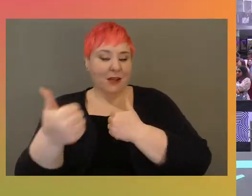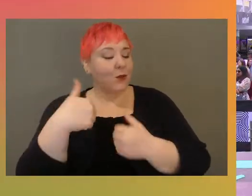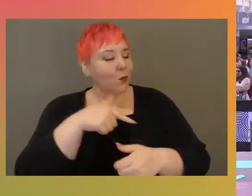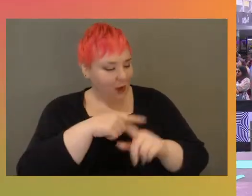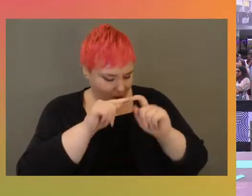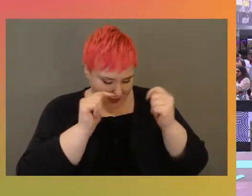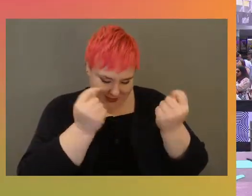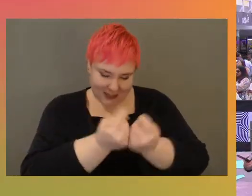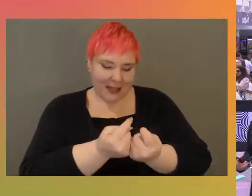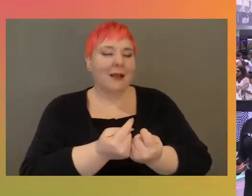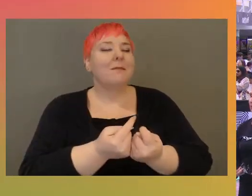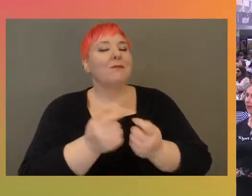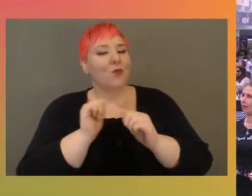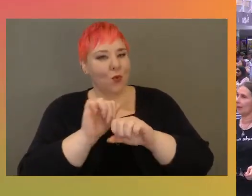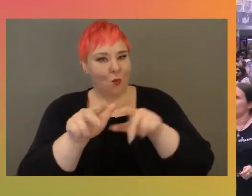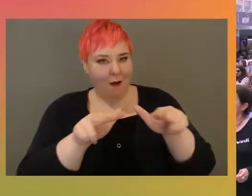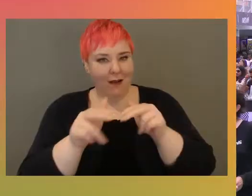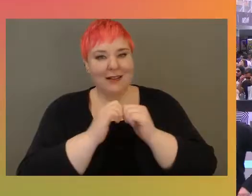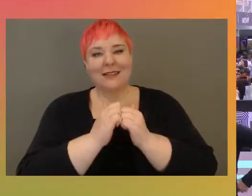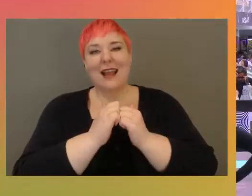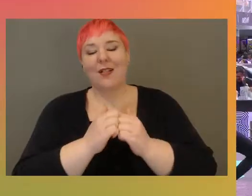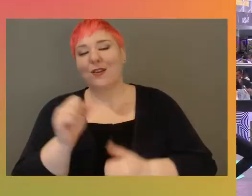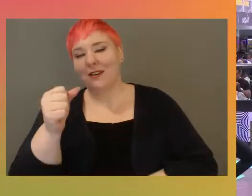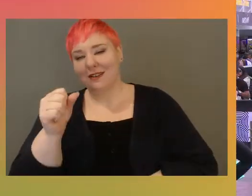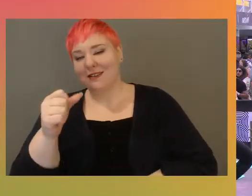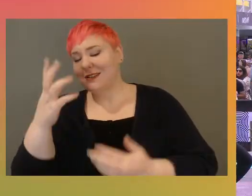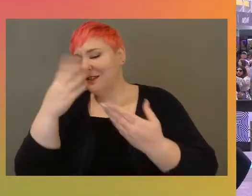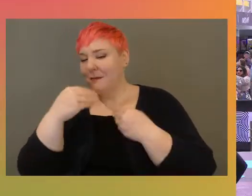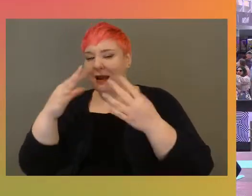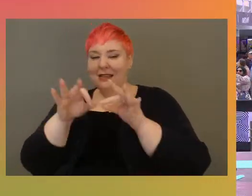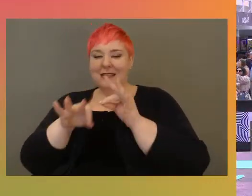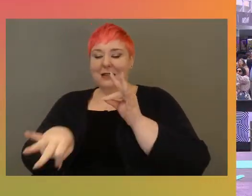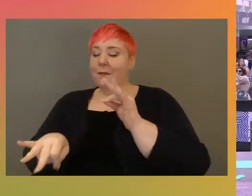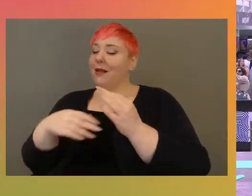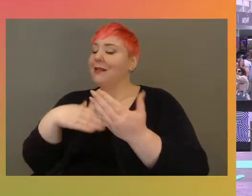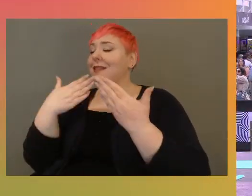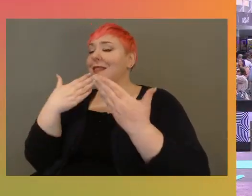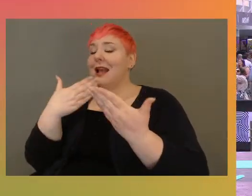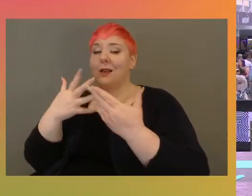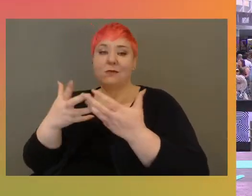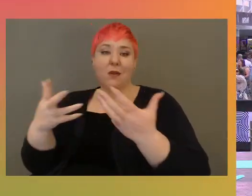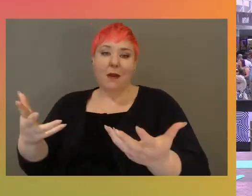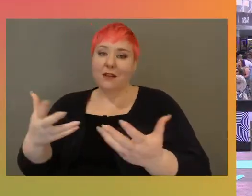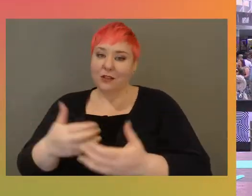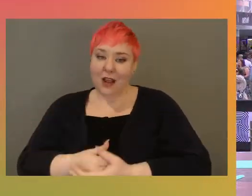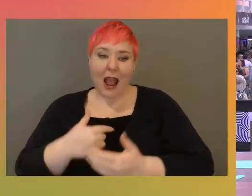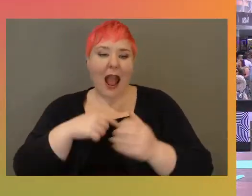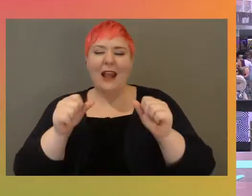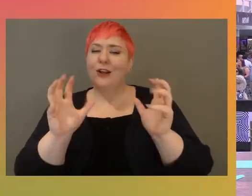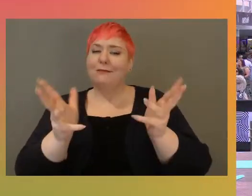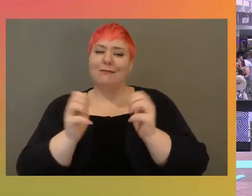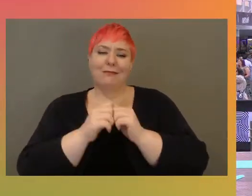BEAUTY OF IT. YES, ABSOLUTELY. I AM BREATHING, YOU ARE